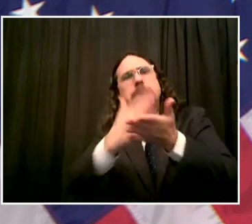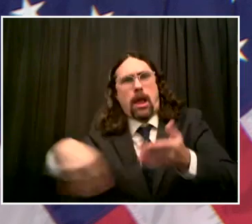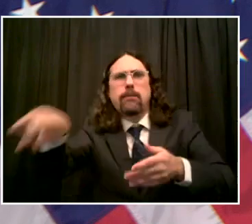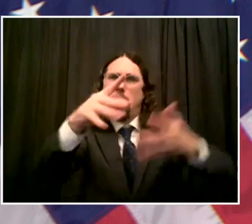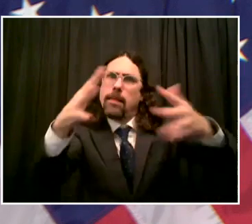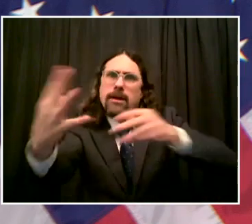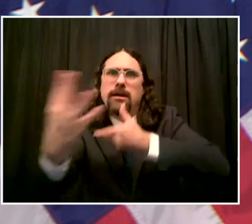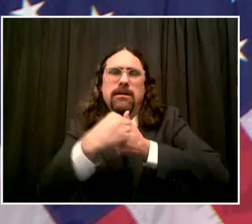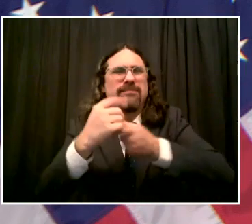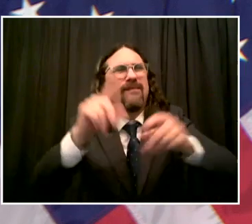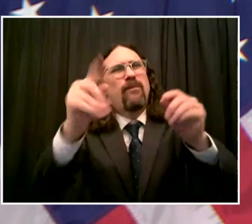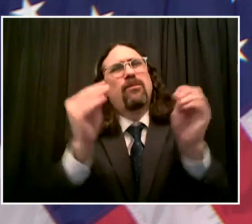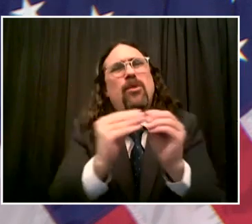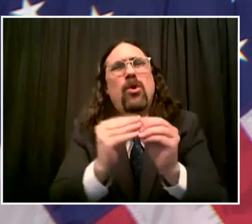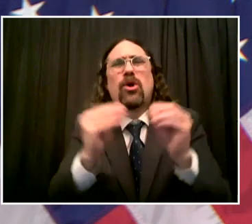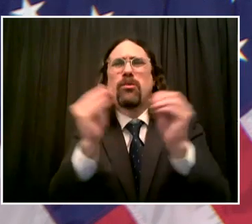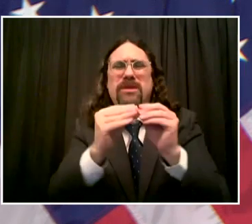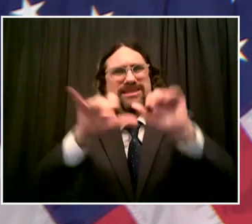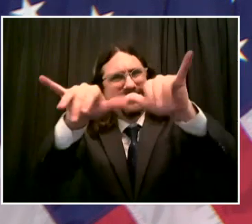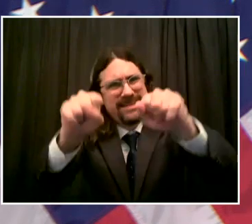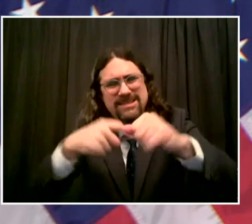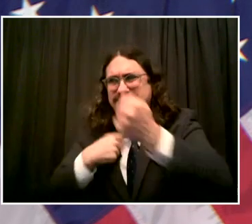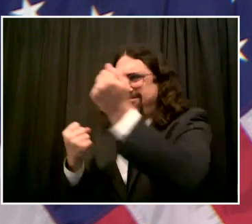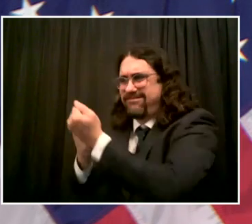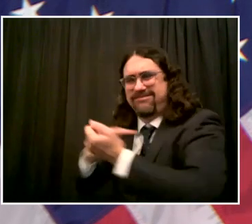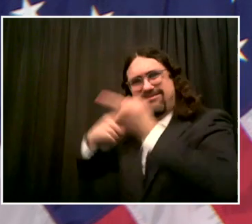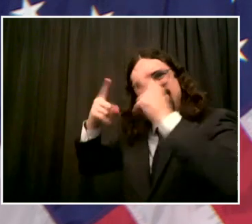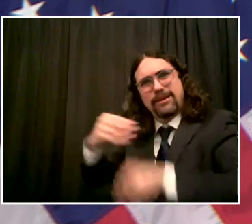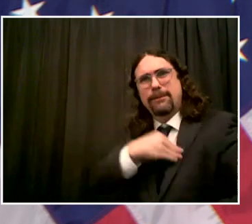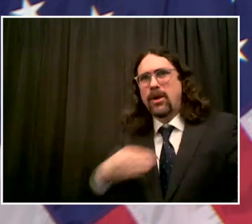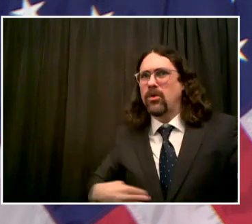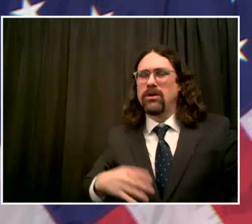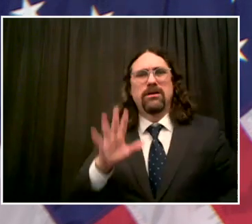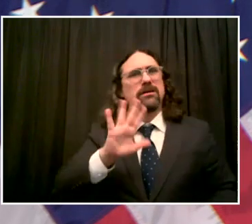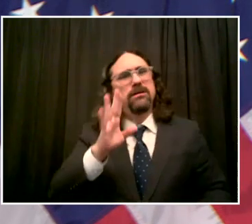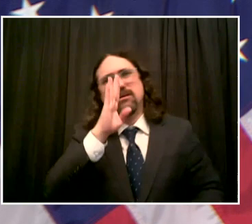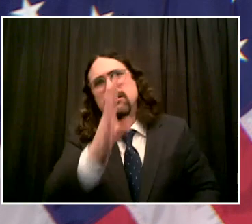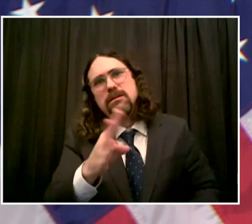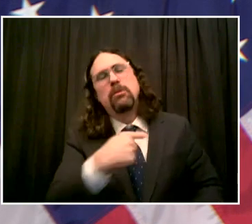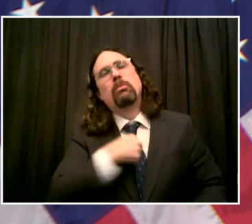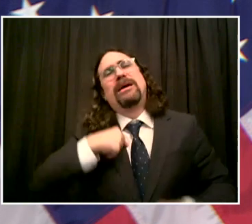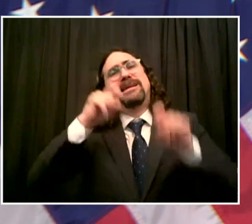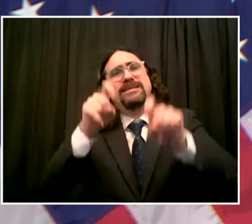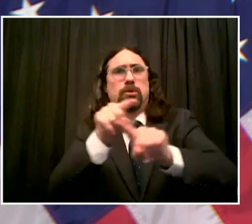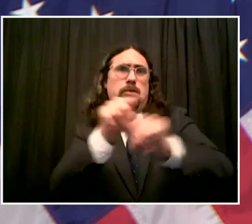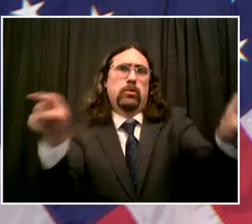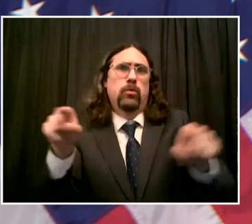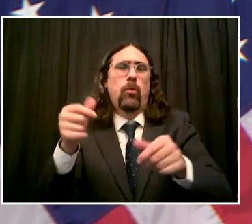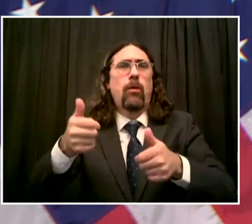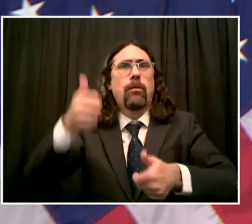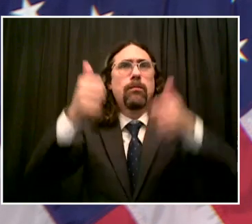LOOK AT THE ENTIRE SITUATION. NO ONE SHOULD BE PROTESTING